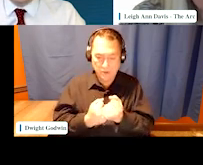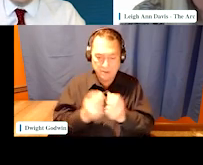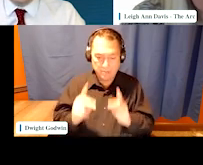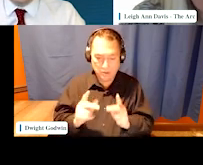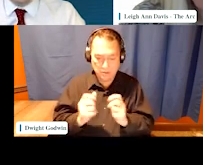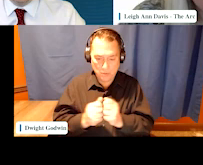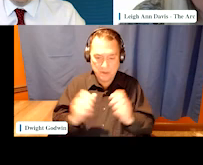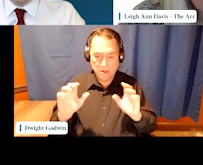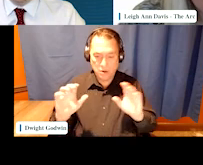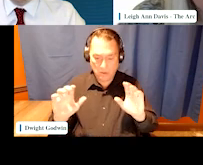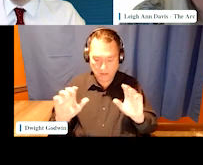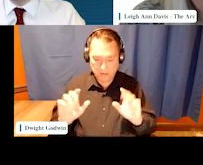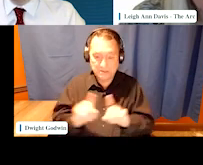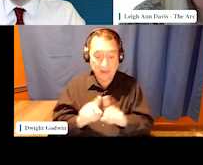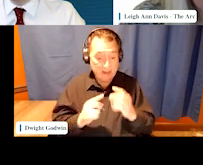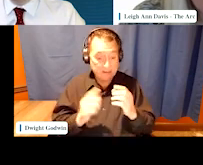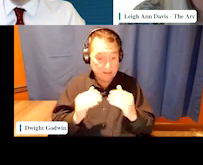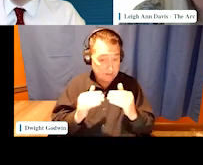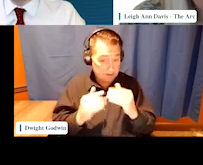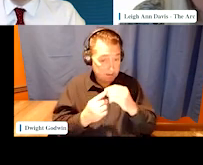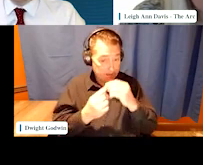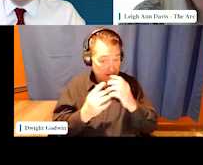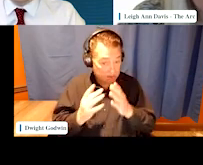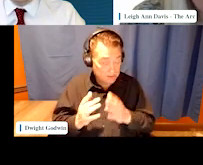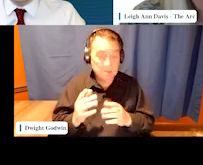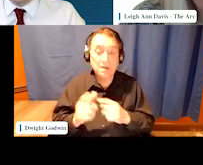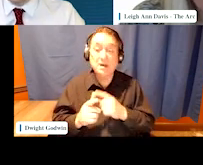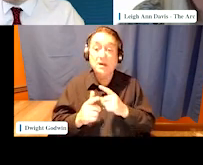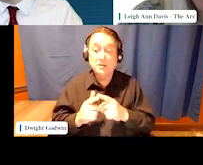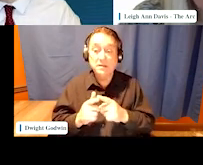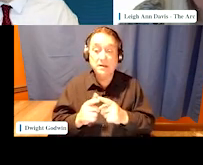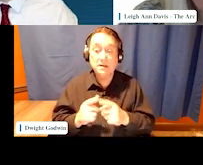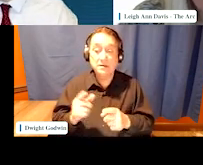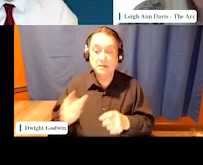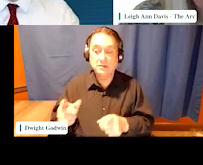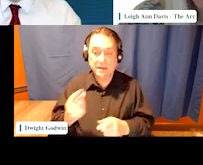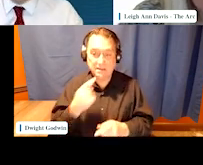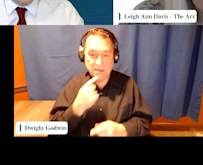as peer specialists, and then they kind of expressed wanting a different coach.